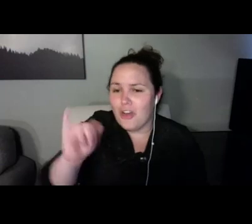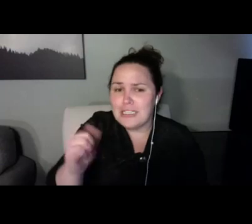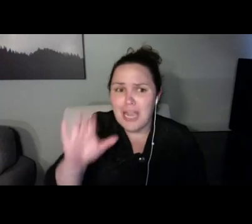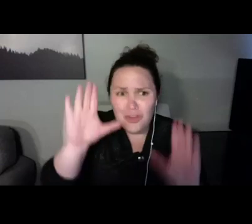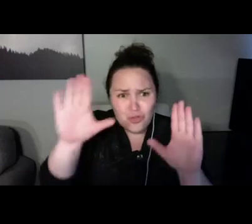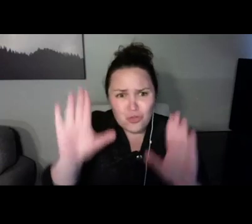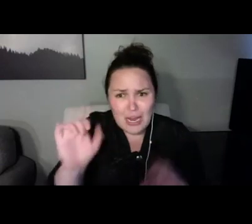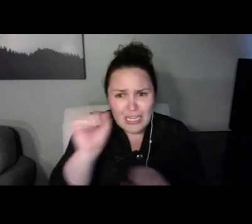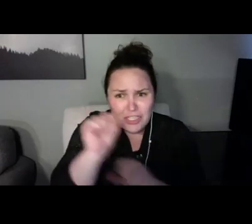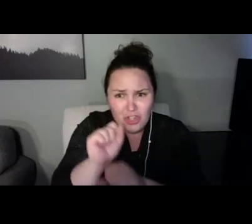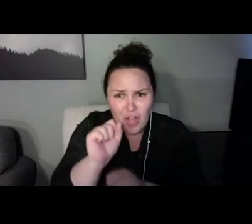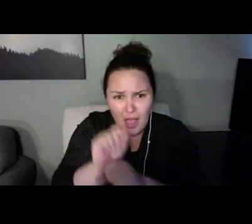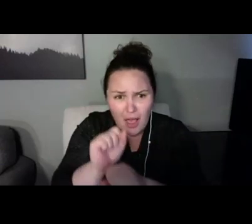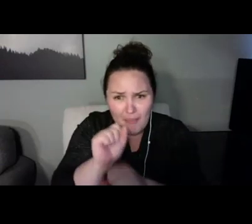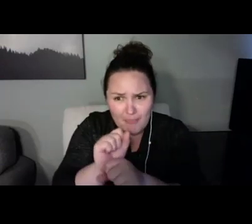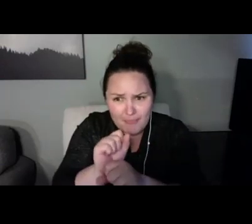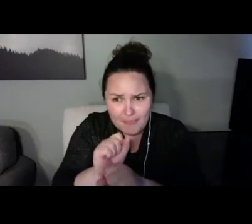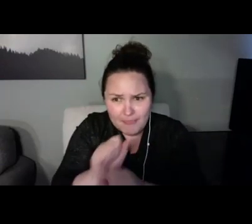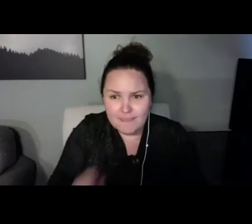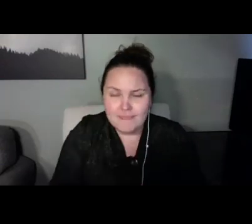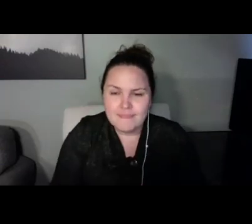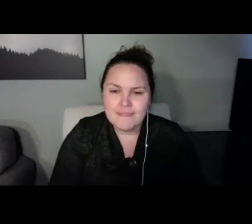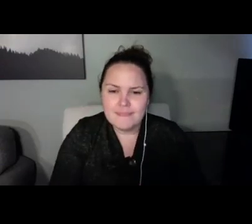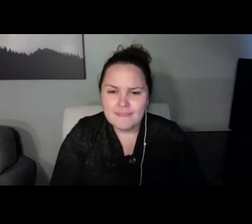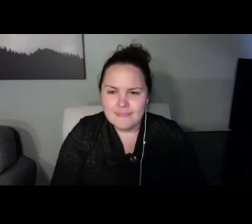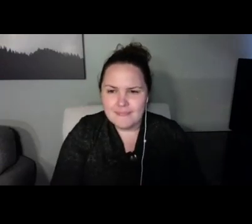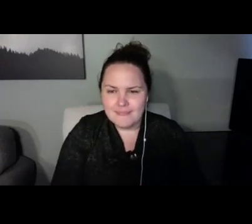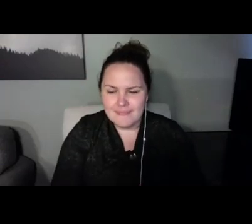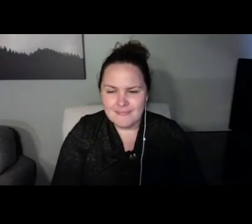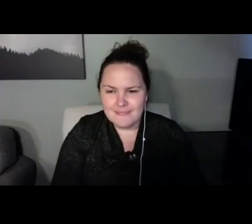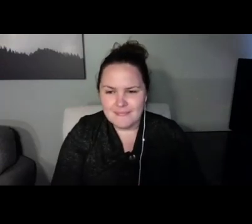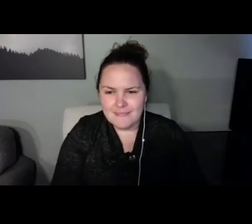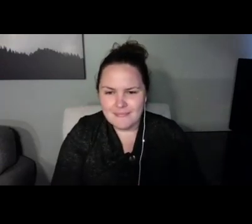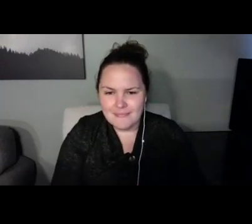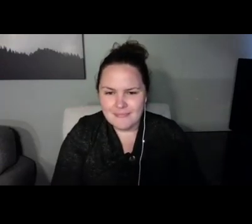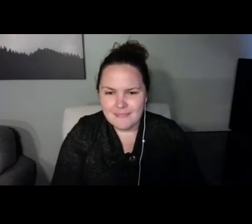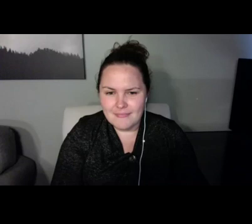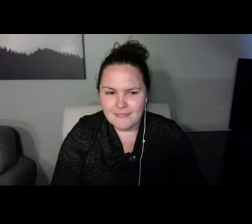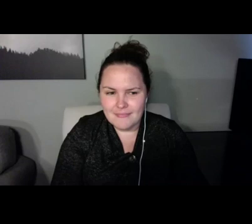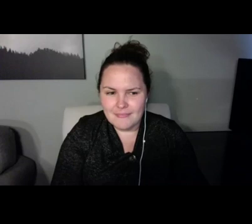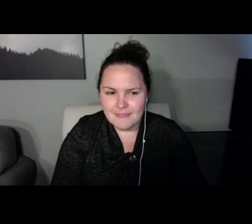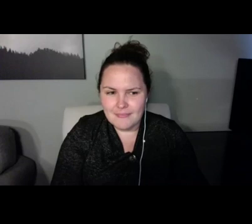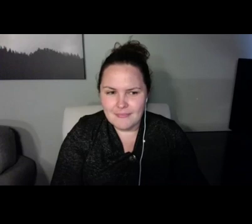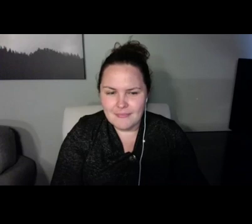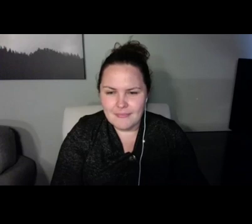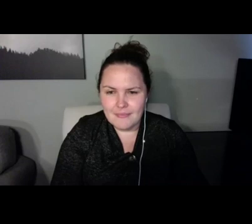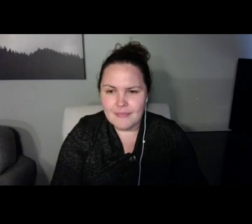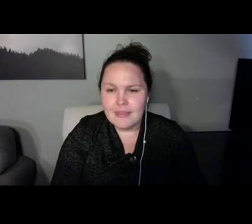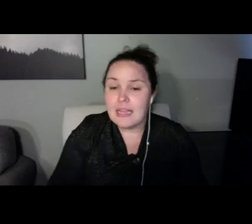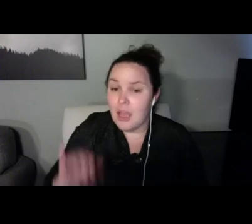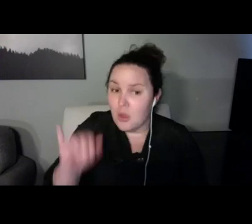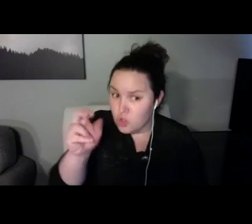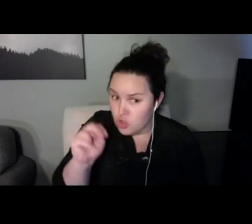Eme: Sometimes I just draw slow. Jen: There are actually a couple more questions.